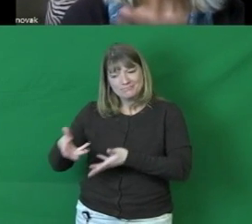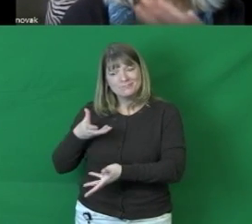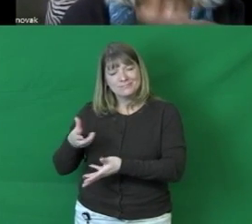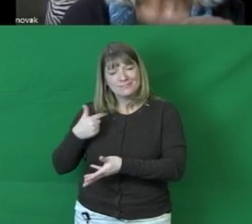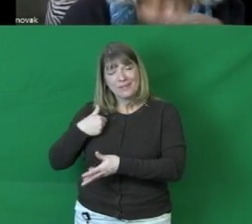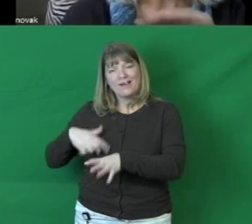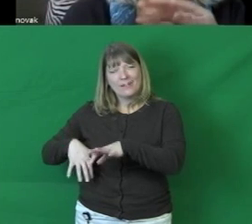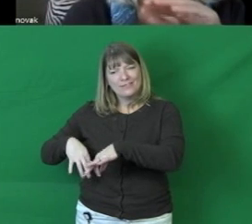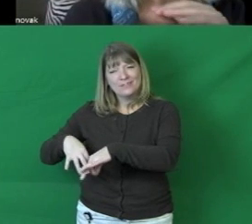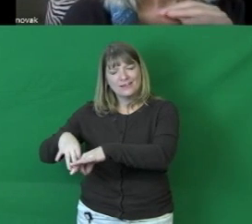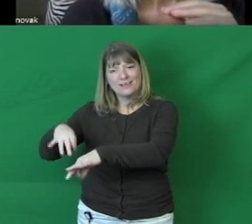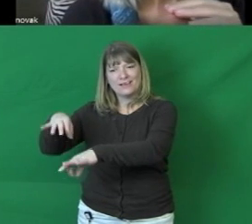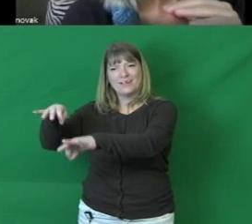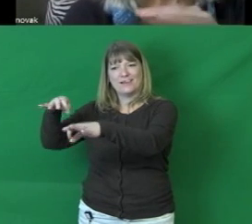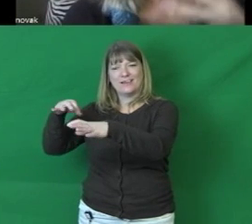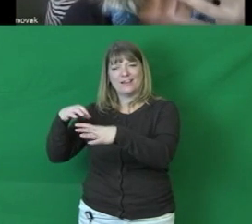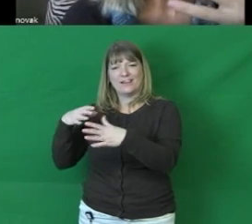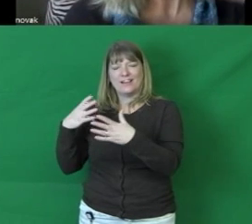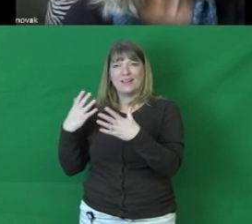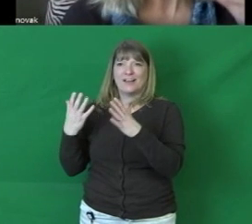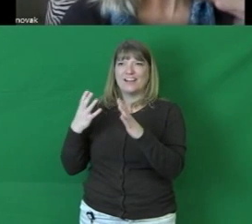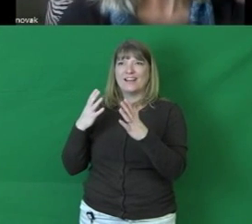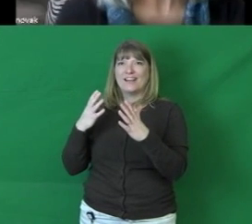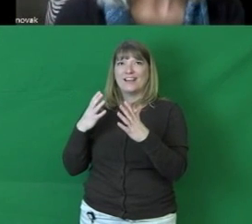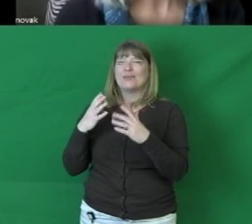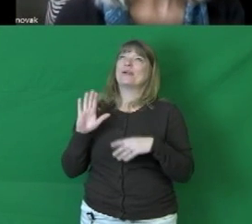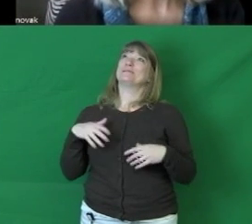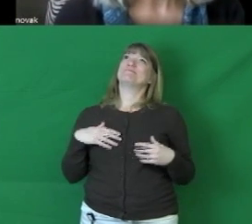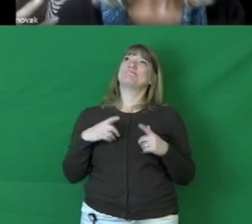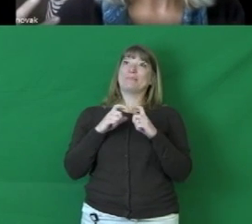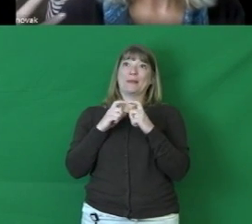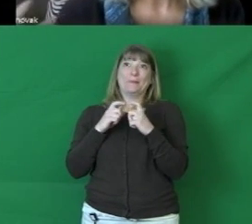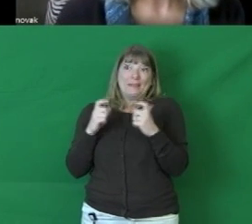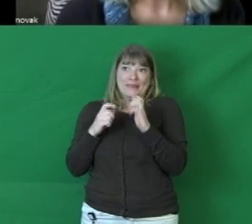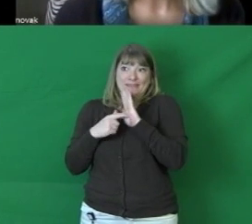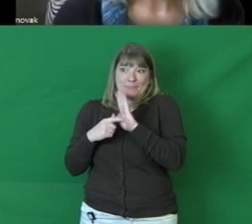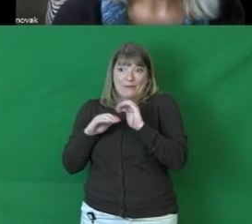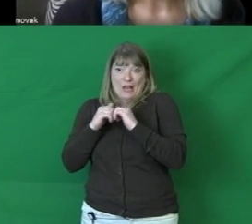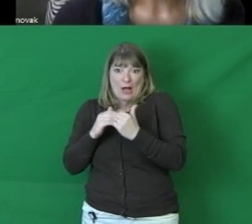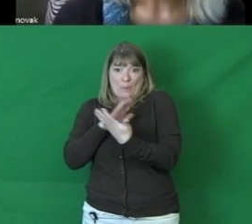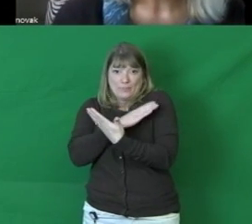I have found big examples of ways that music